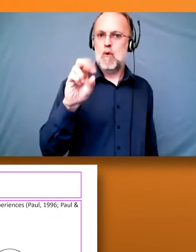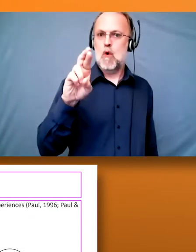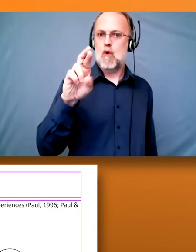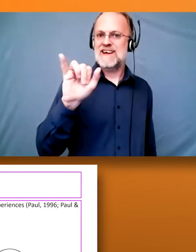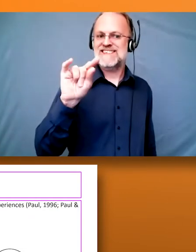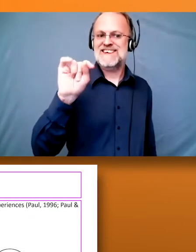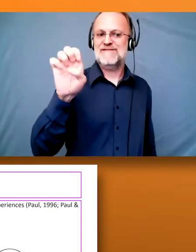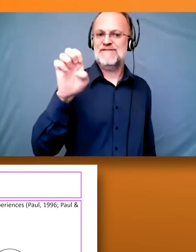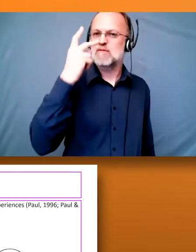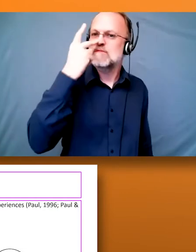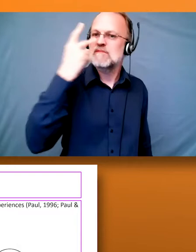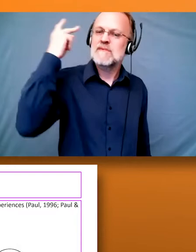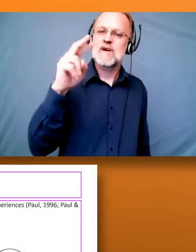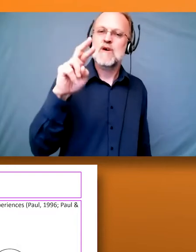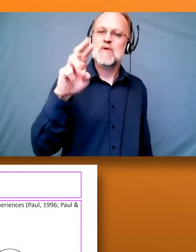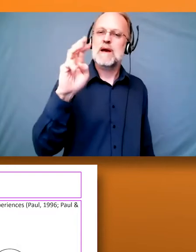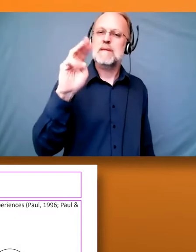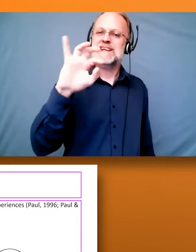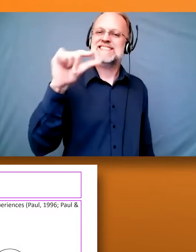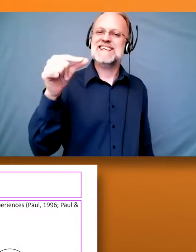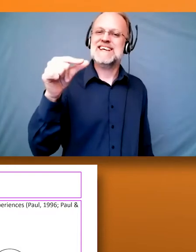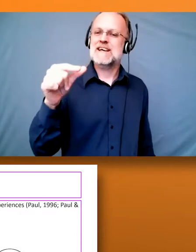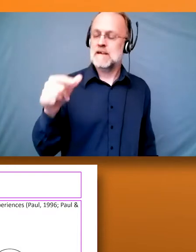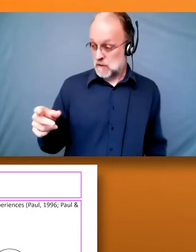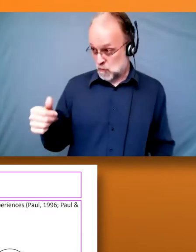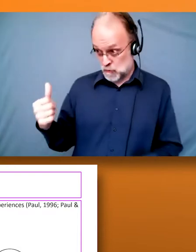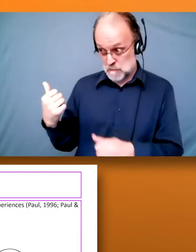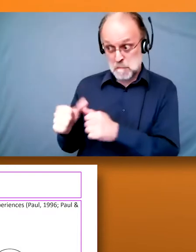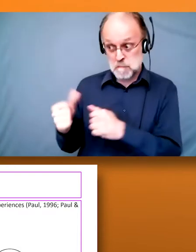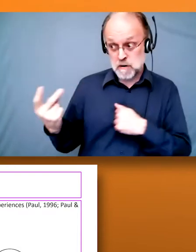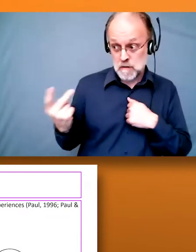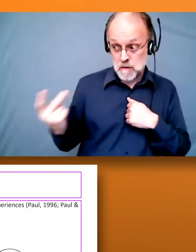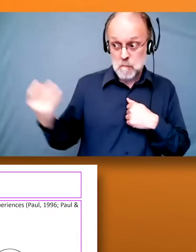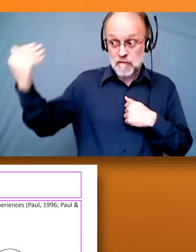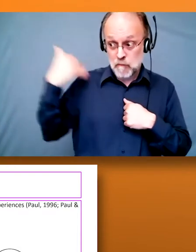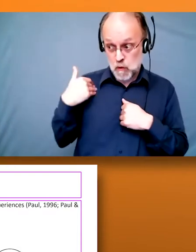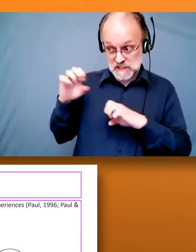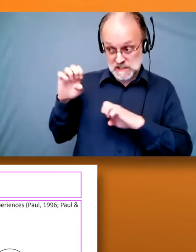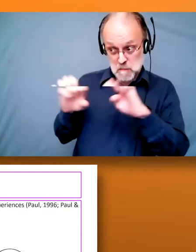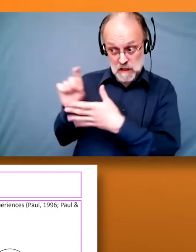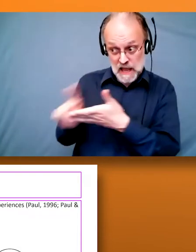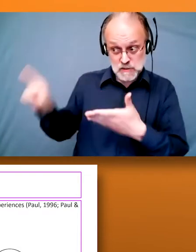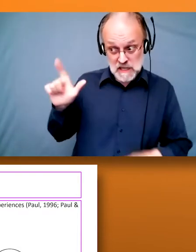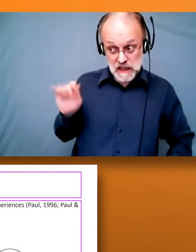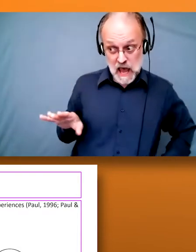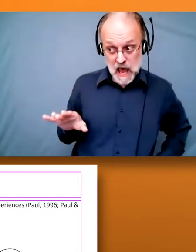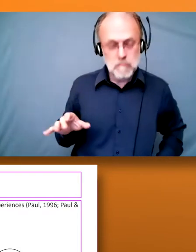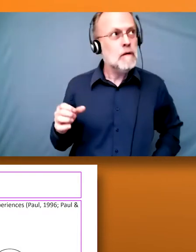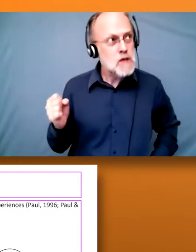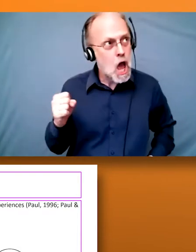So that's the concept of, so remember when we did this experiment?